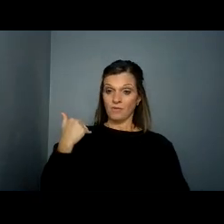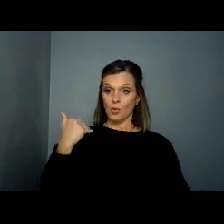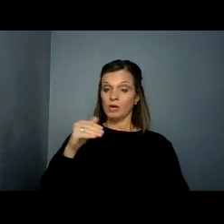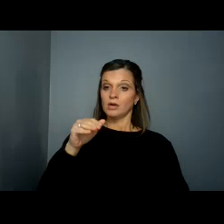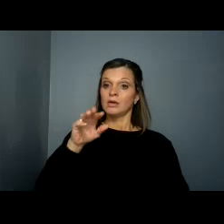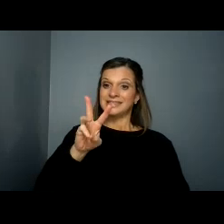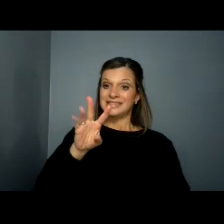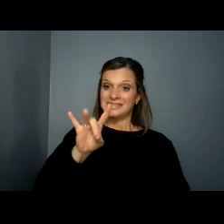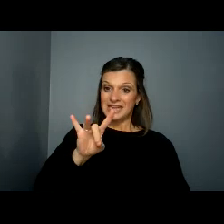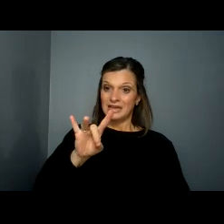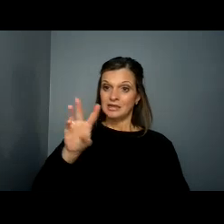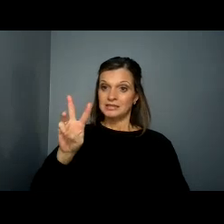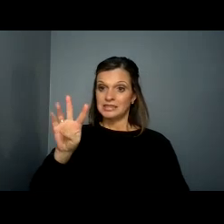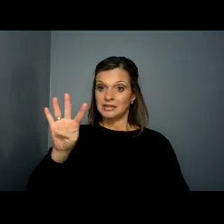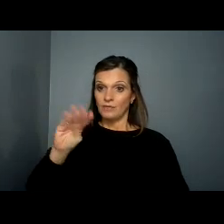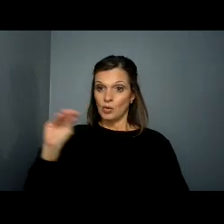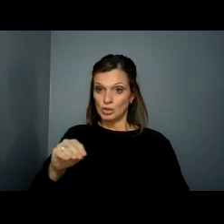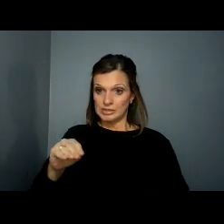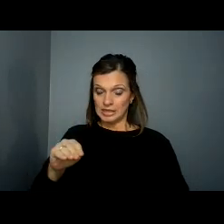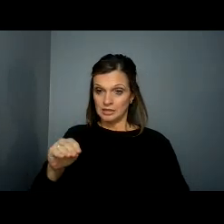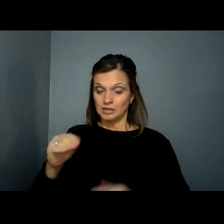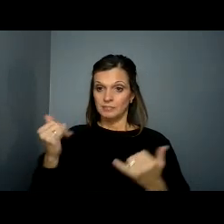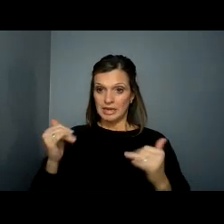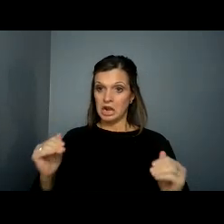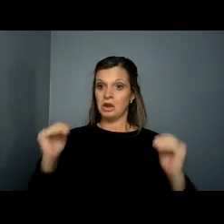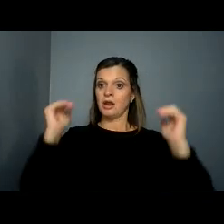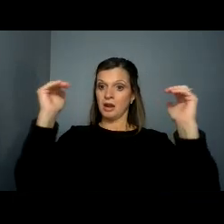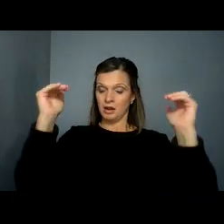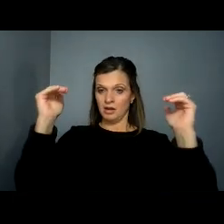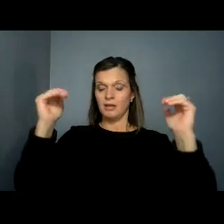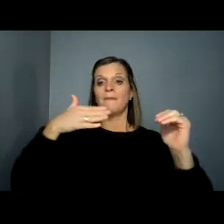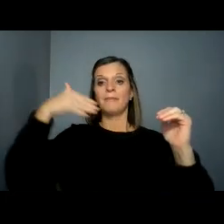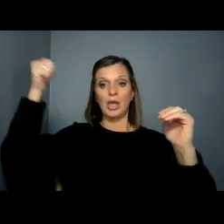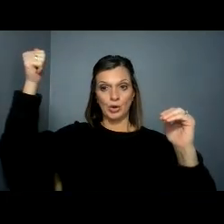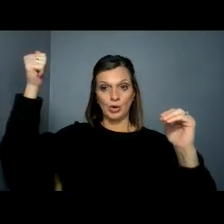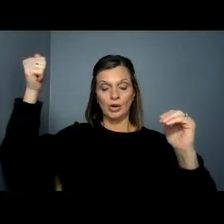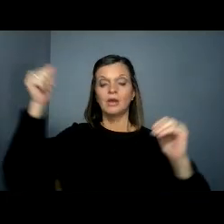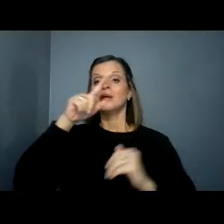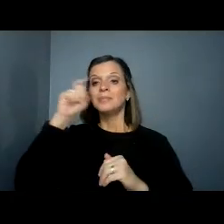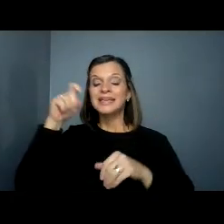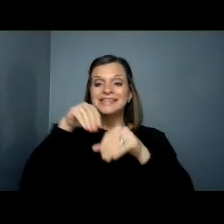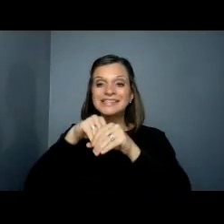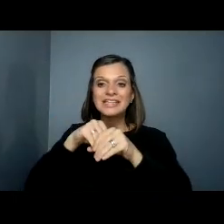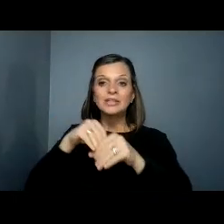But because the inner ear is still good. We expect with louder sounds that the